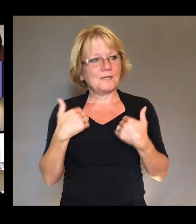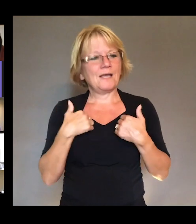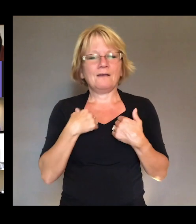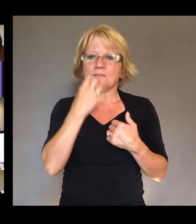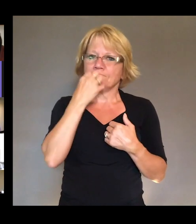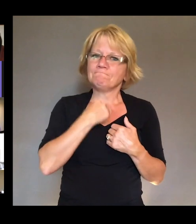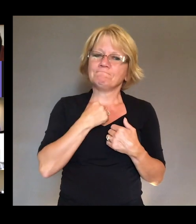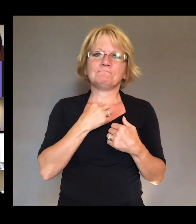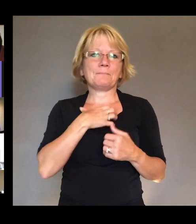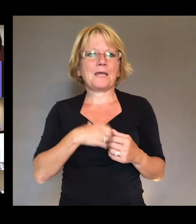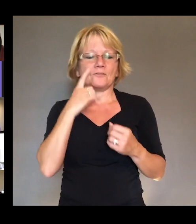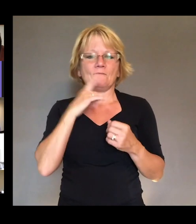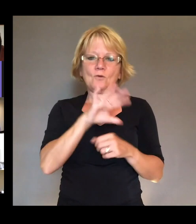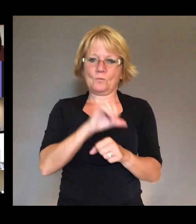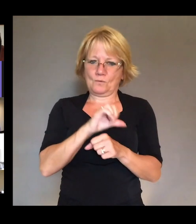and you guys that passion is needed.